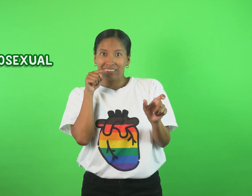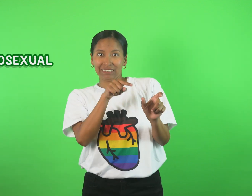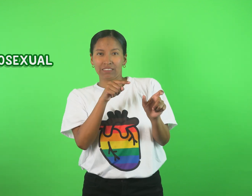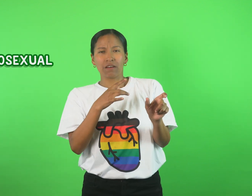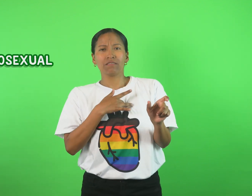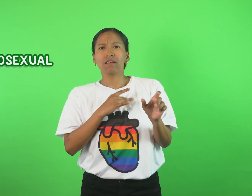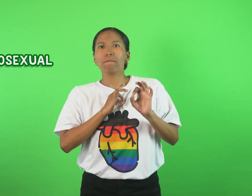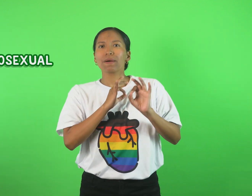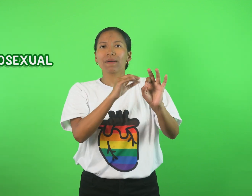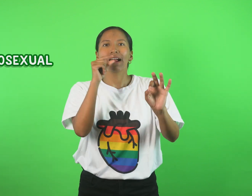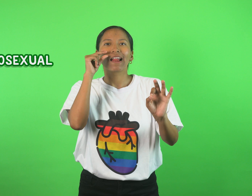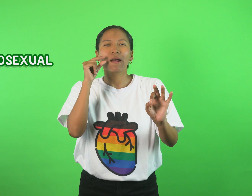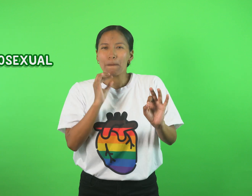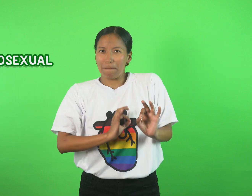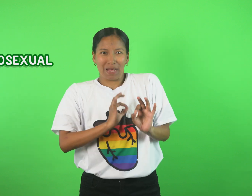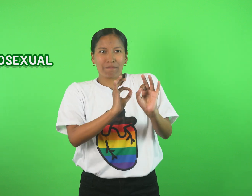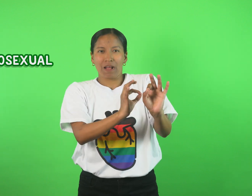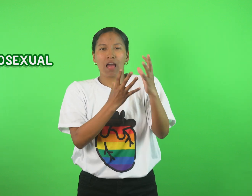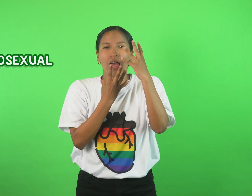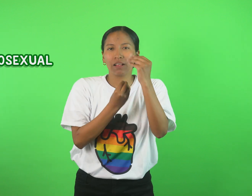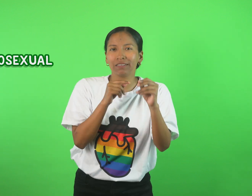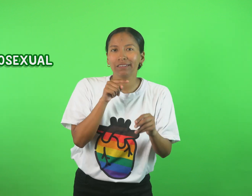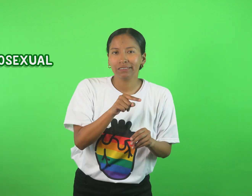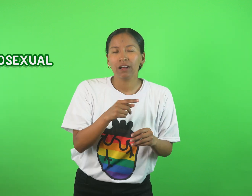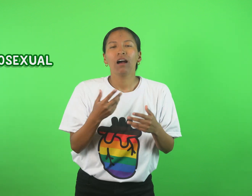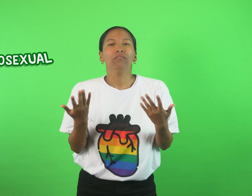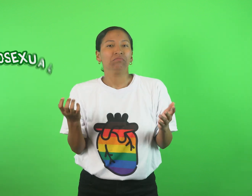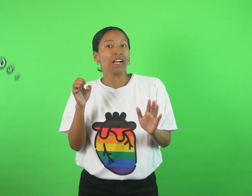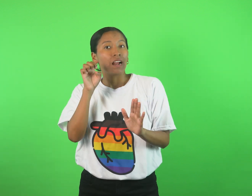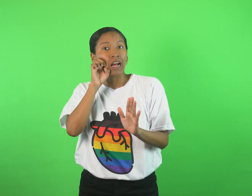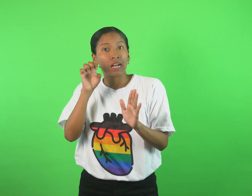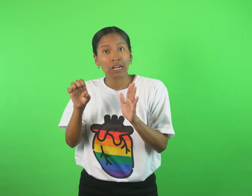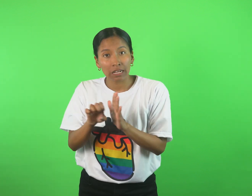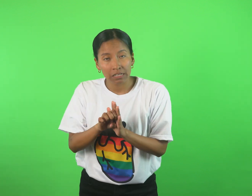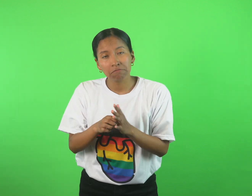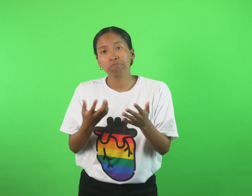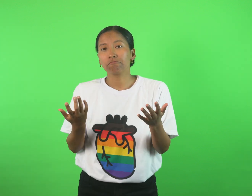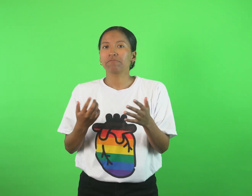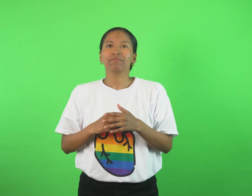only to people of the same gender,